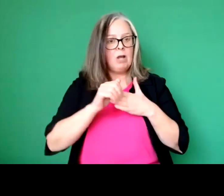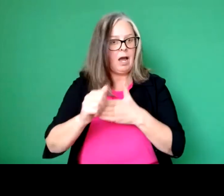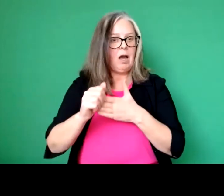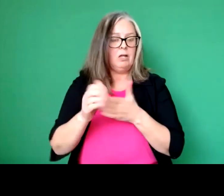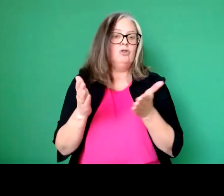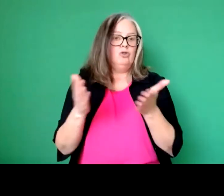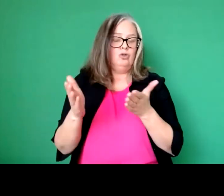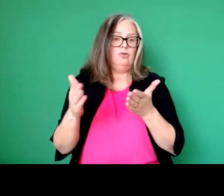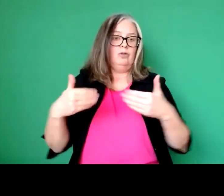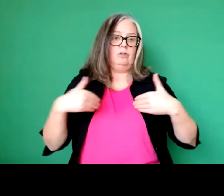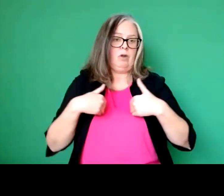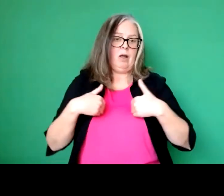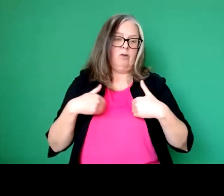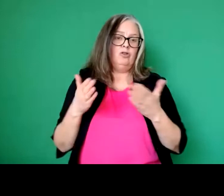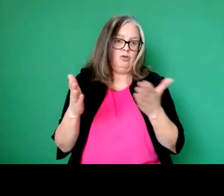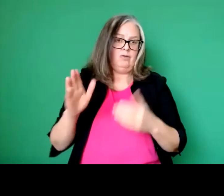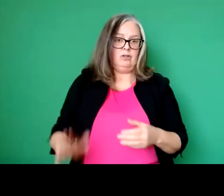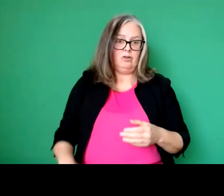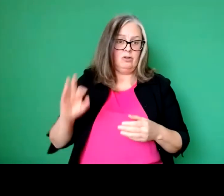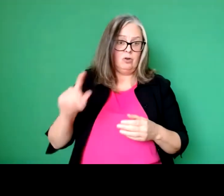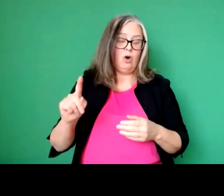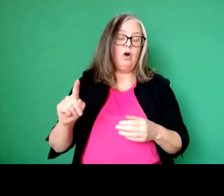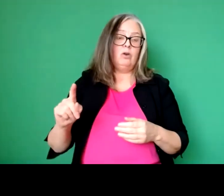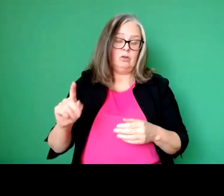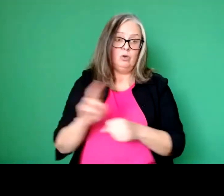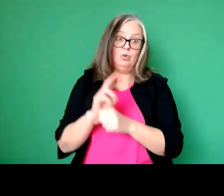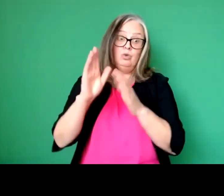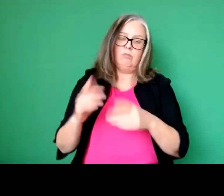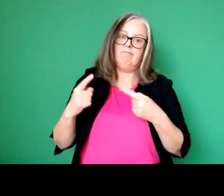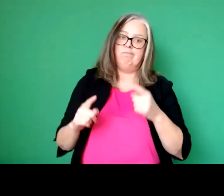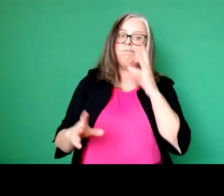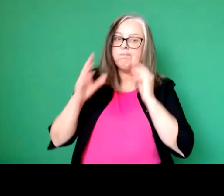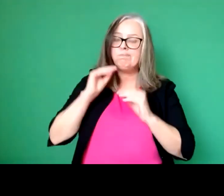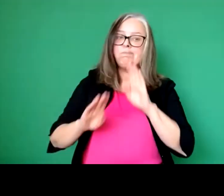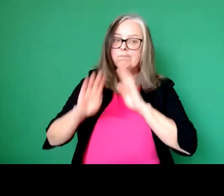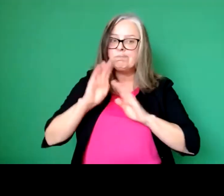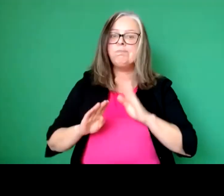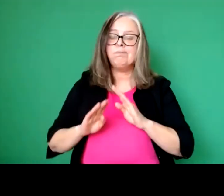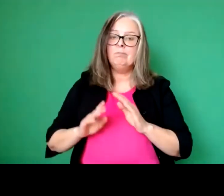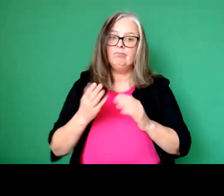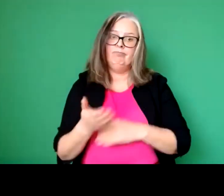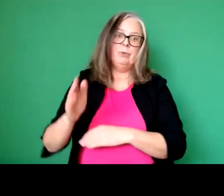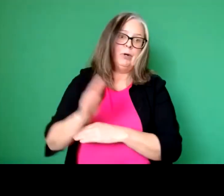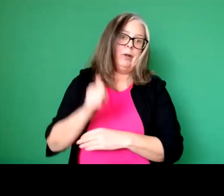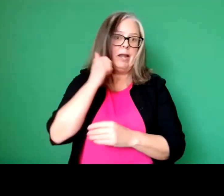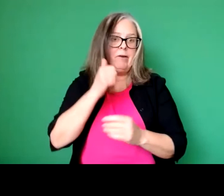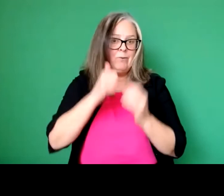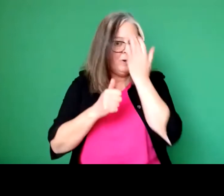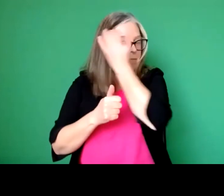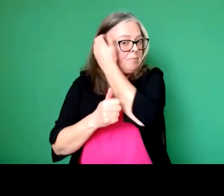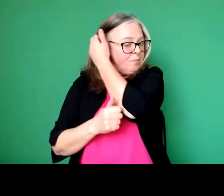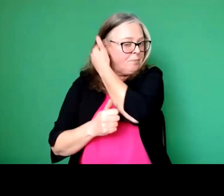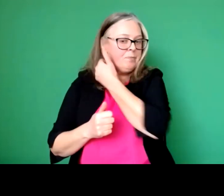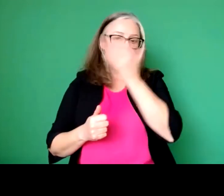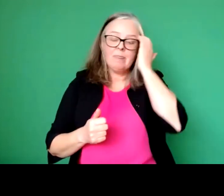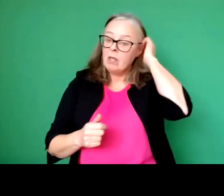users encounter as we go through our day and i'd like to to begin though if i may by making a few